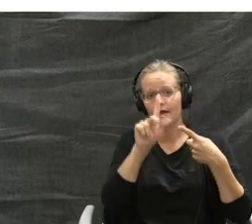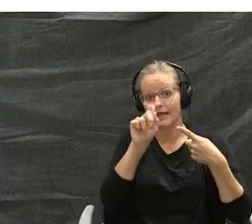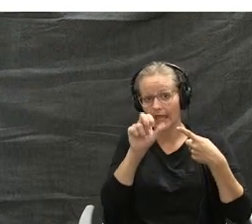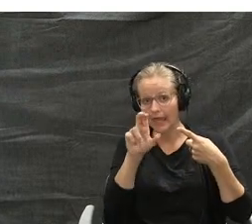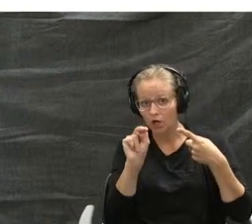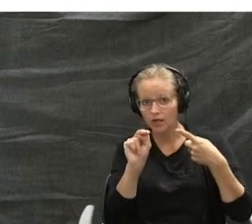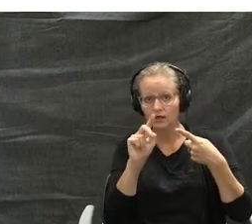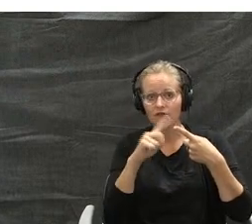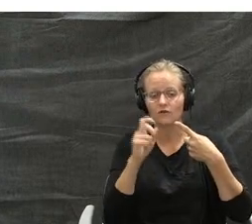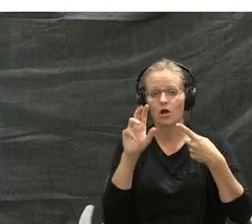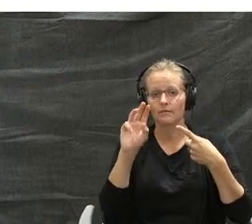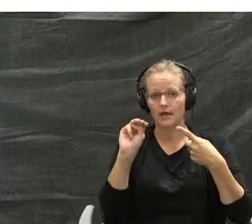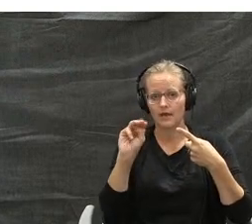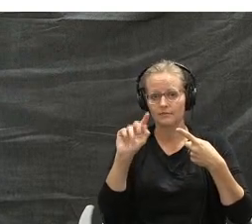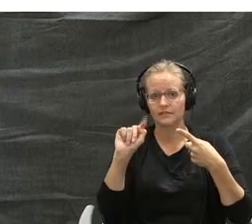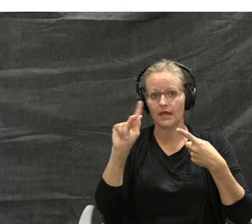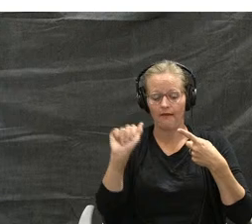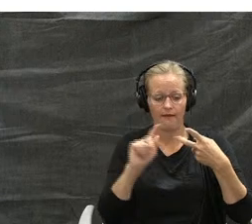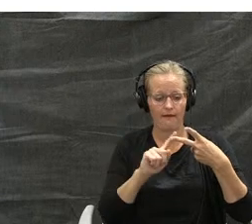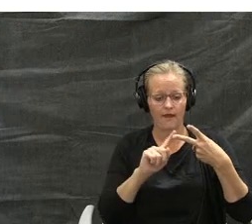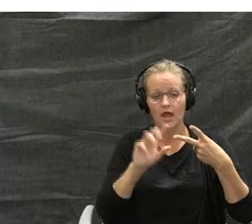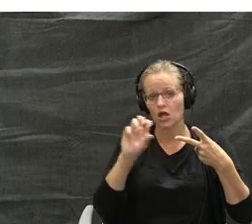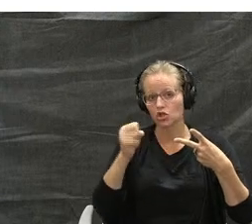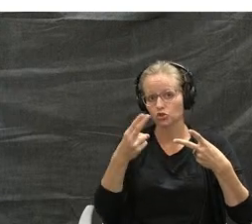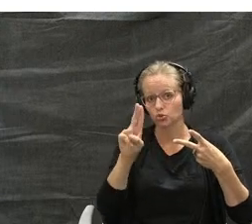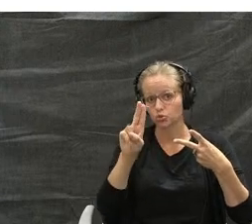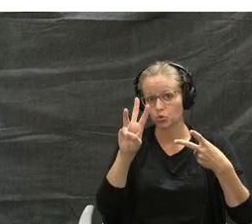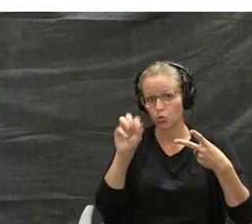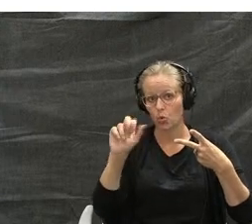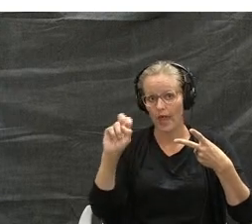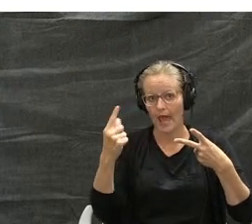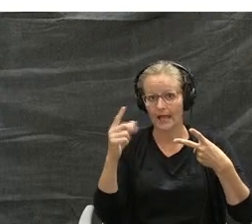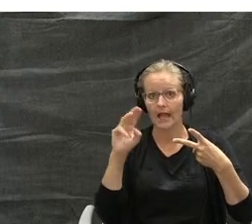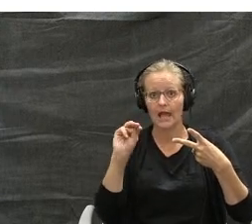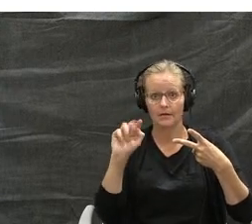Chuwang Minne, Tonka Christine Adolphsen, Minne Tonka Alexander